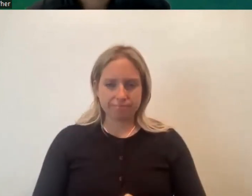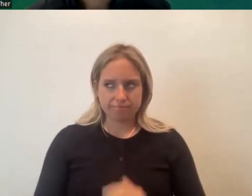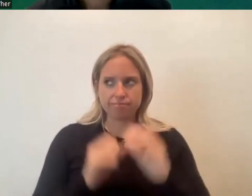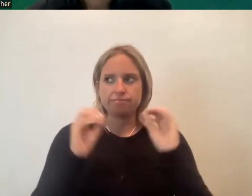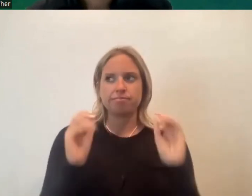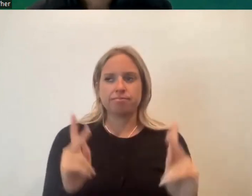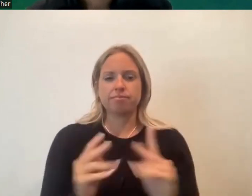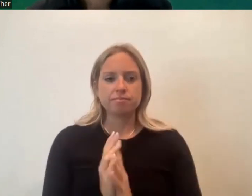Yes.